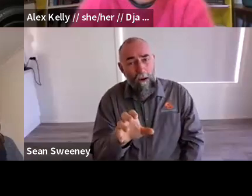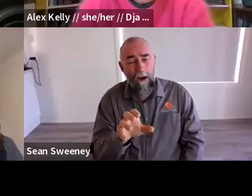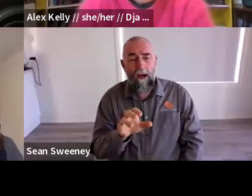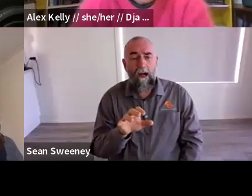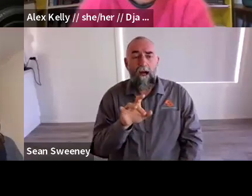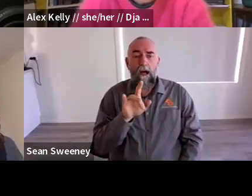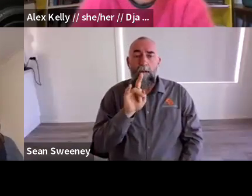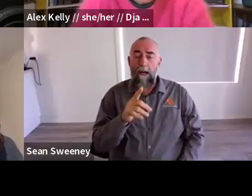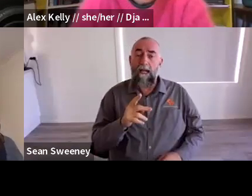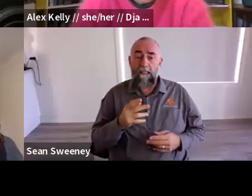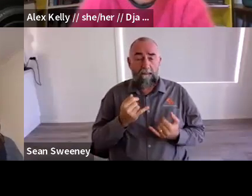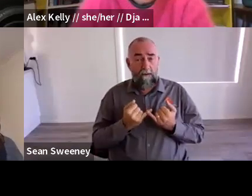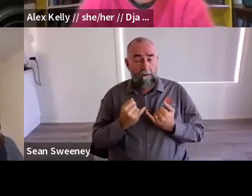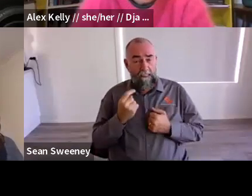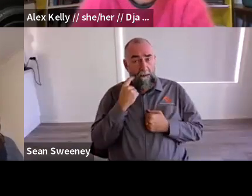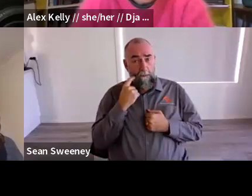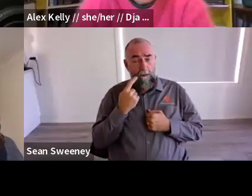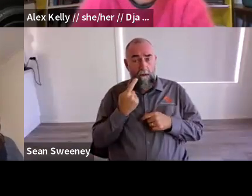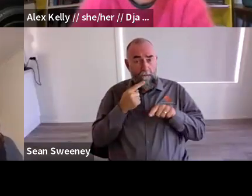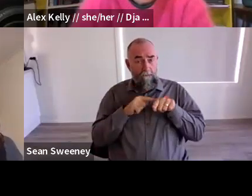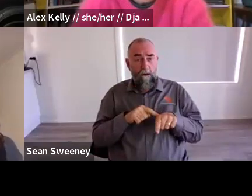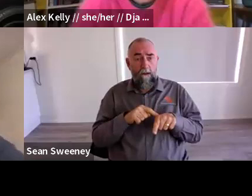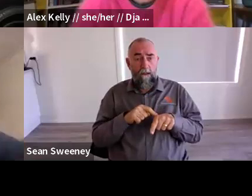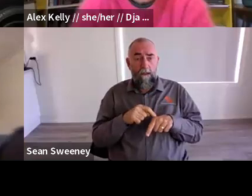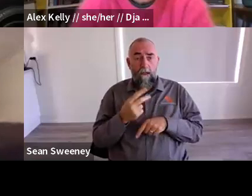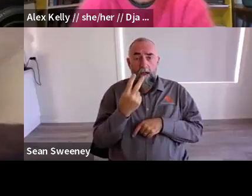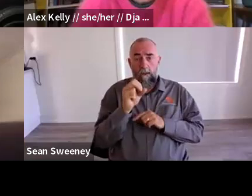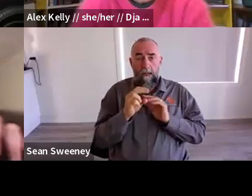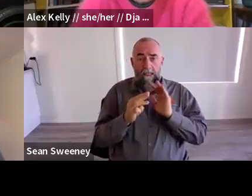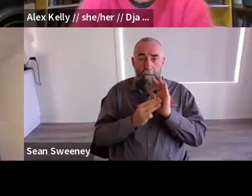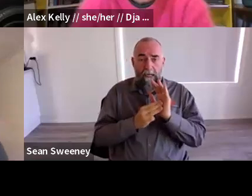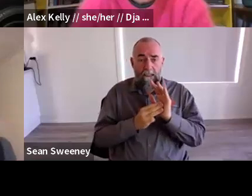finances or larger organisational finances - like I was saying, it feels